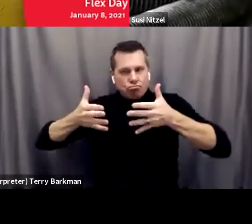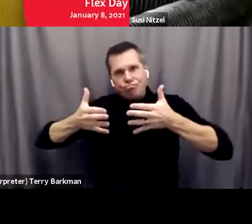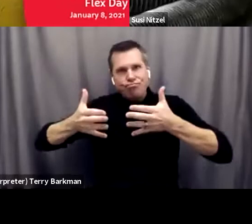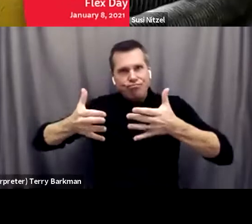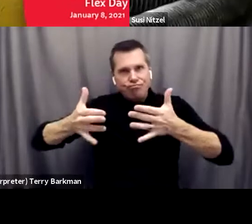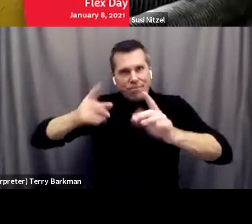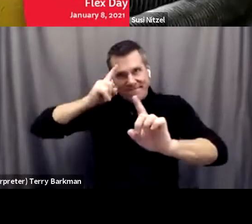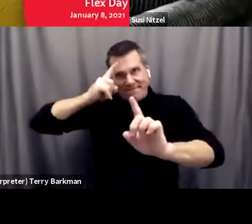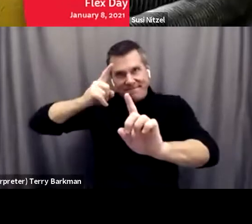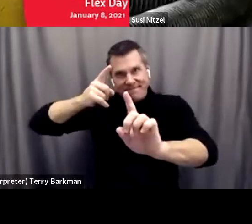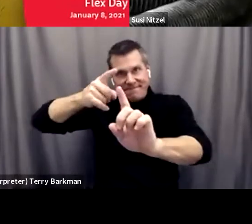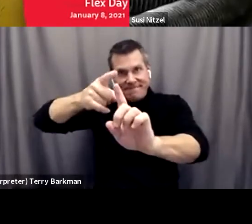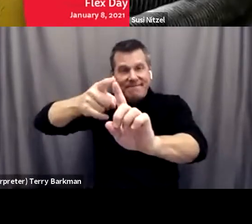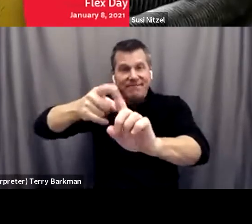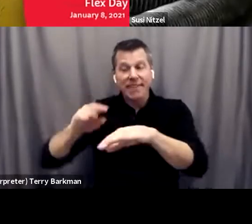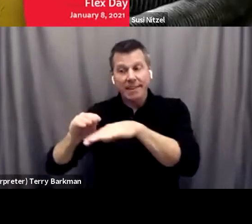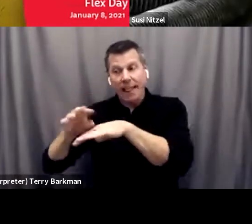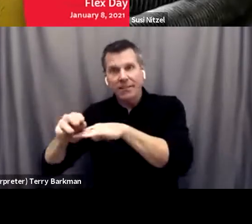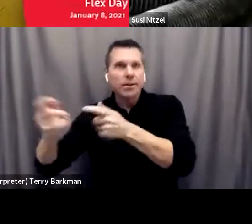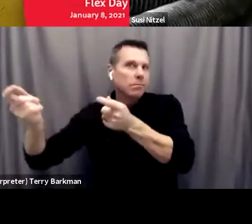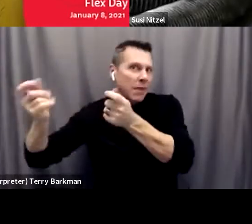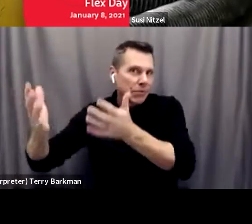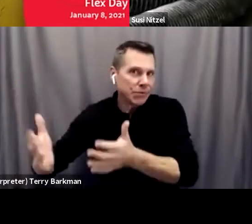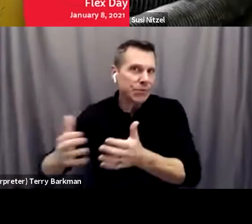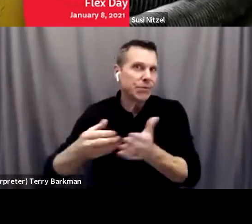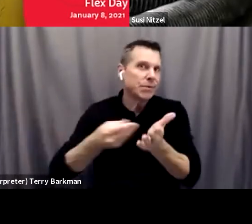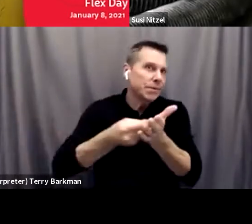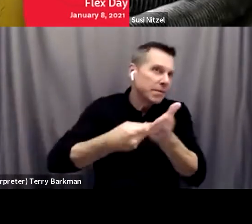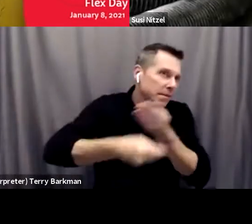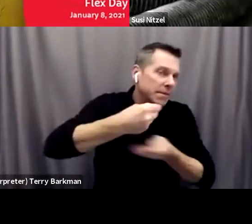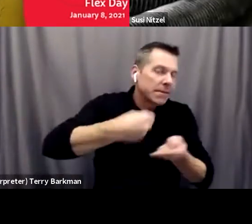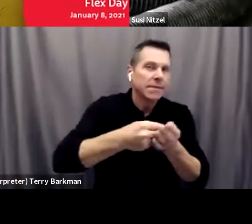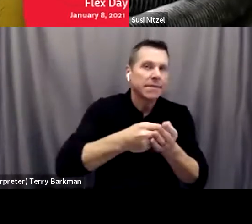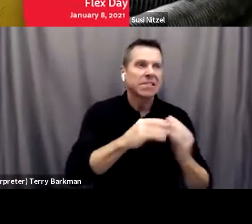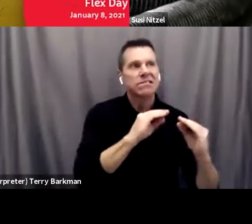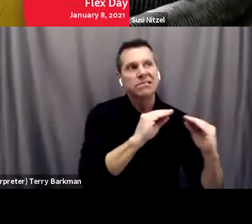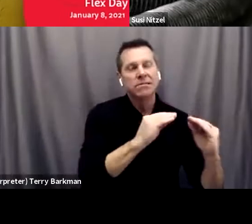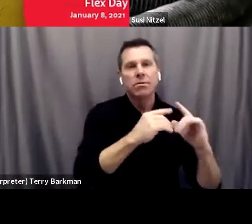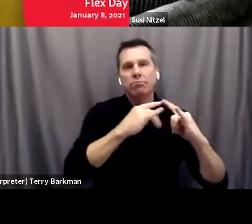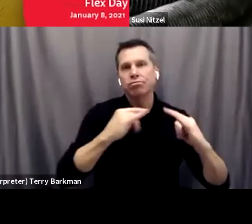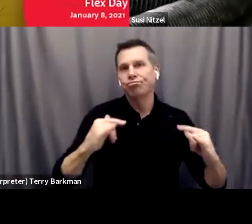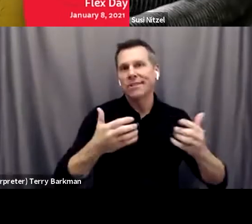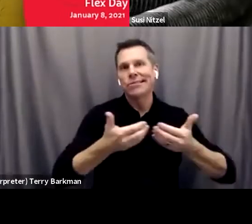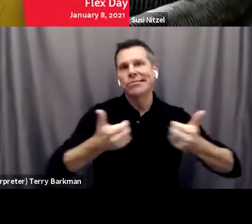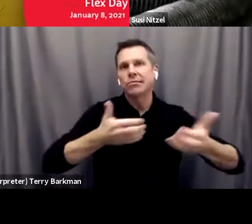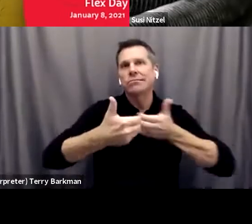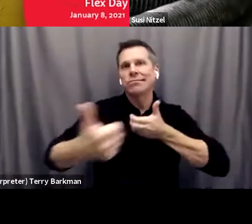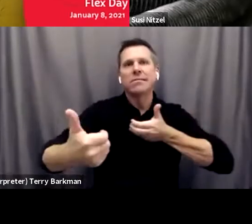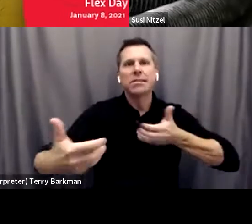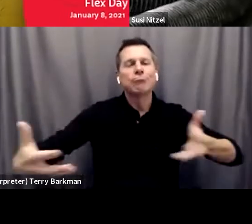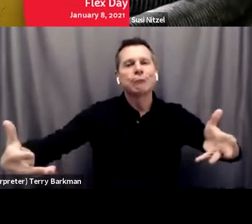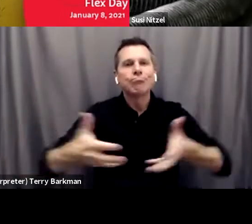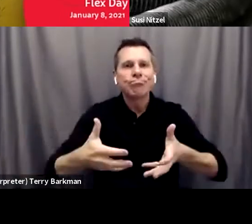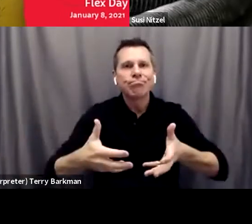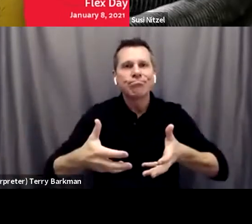professionals, and counselors and managers and instructional faculty, but that we're all that we're all one. And to Susie's point, I